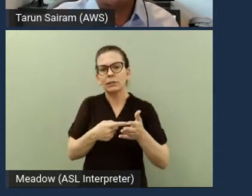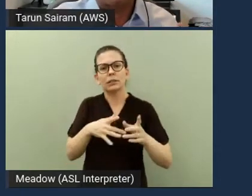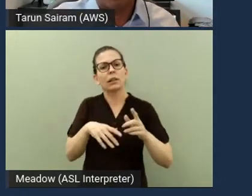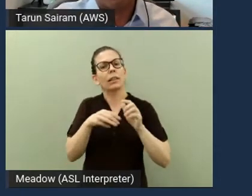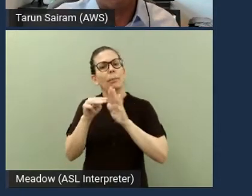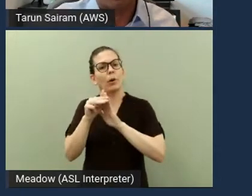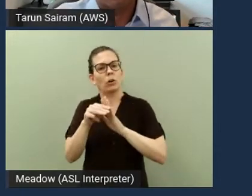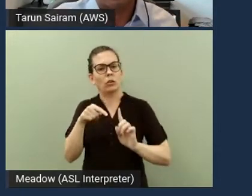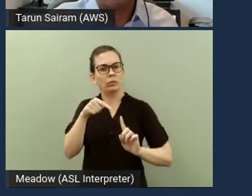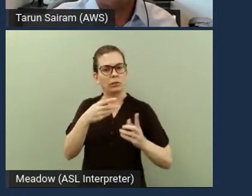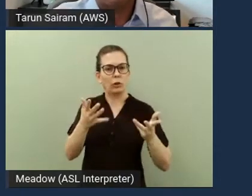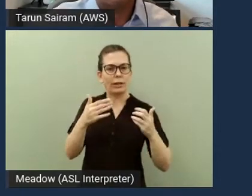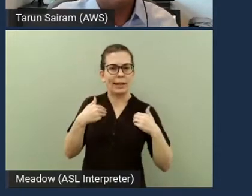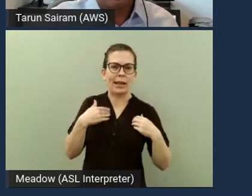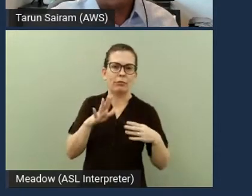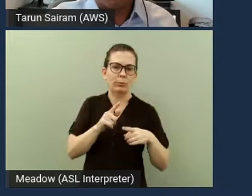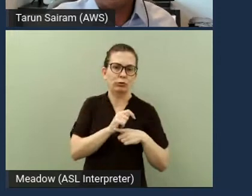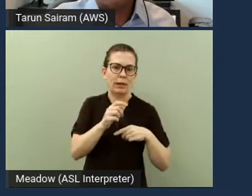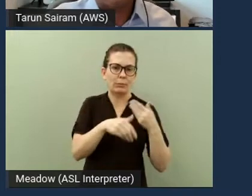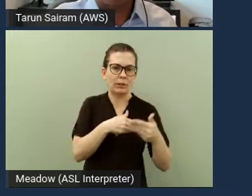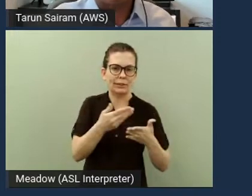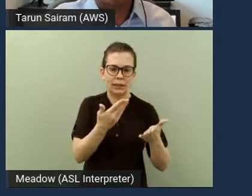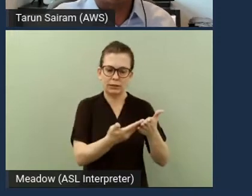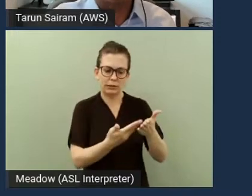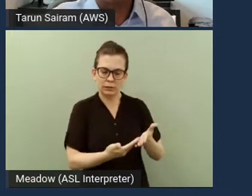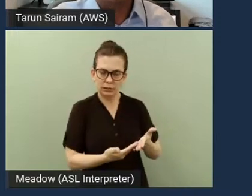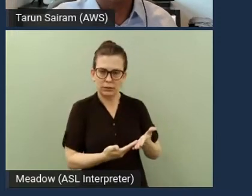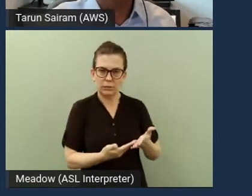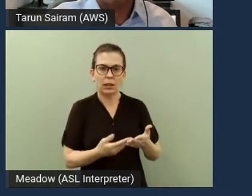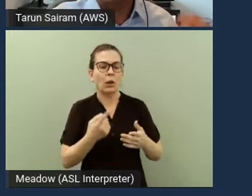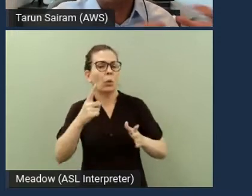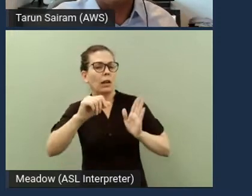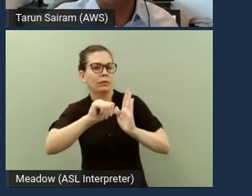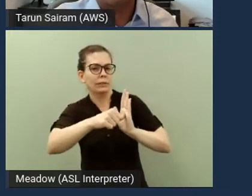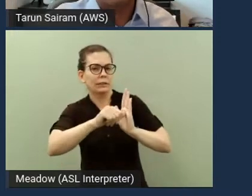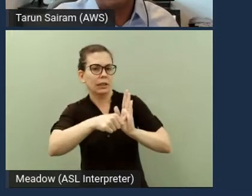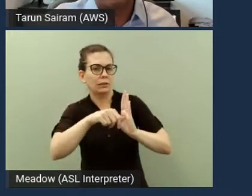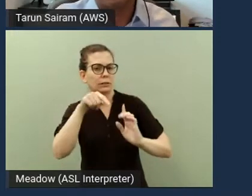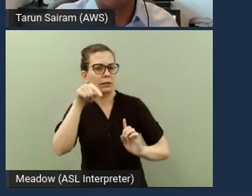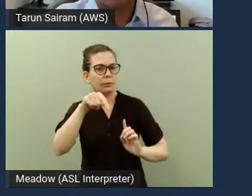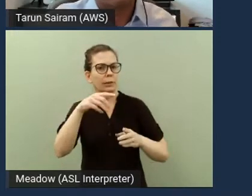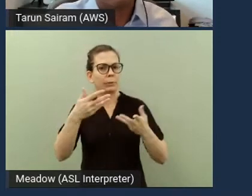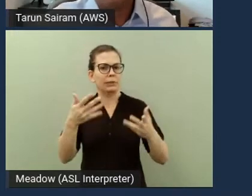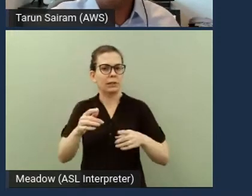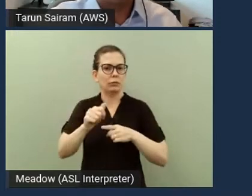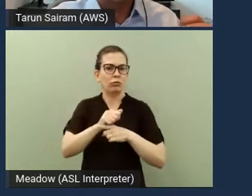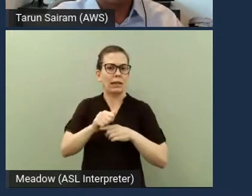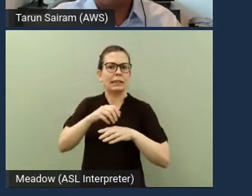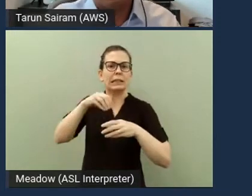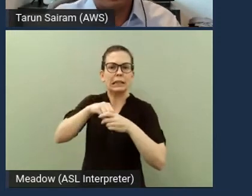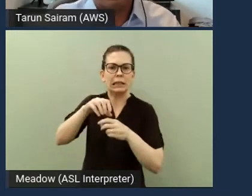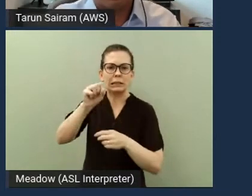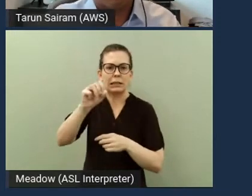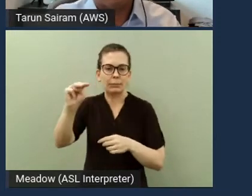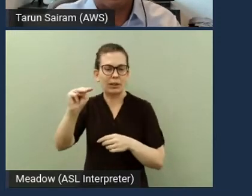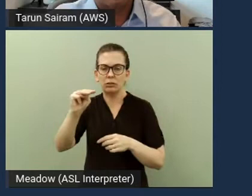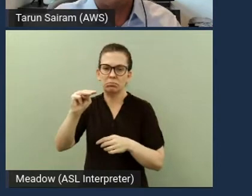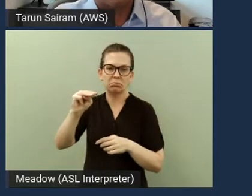that you got from your training process. And one thing to emphasize is you need, didn't have done training in SageMaker. You could have used train your model elsewhere